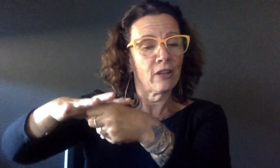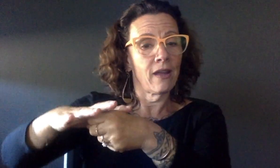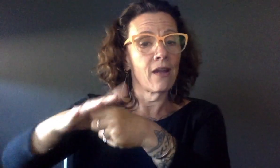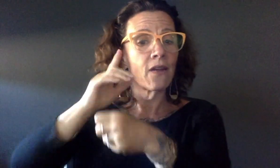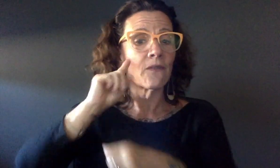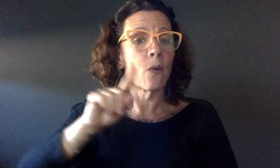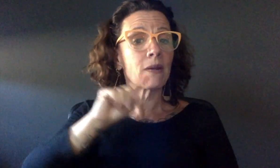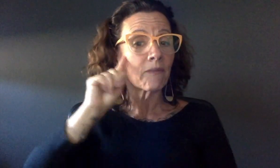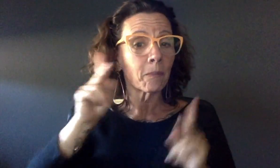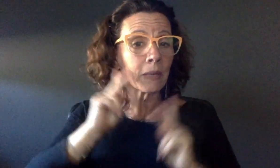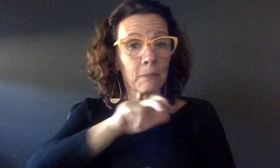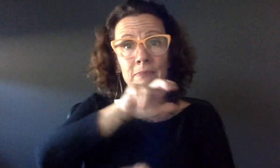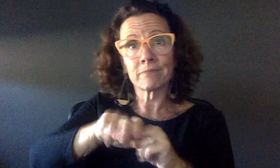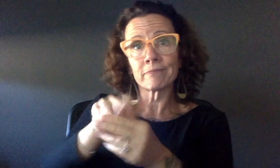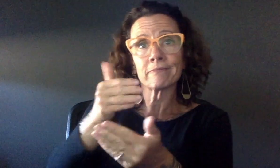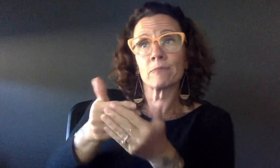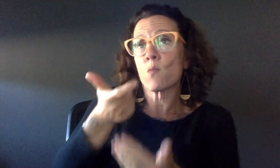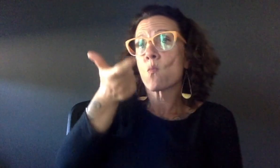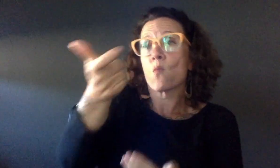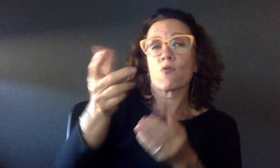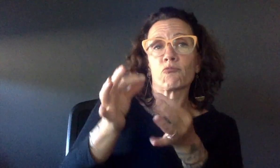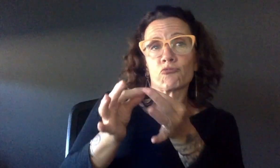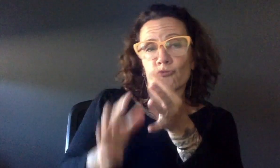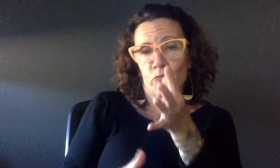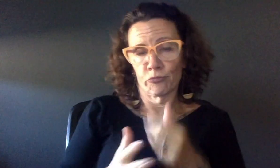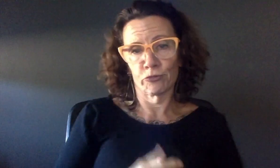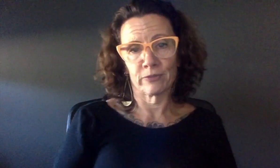for D/deaf people to sit together near the interpreter.